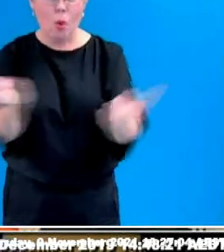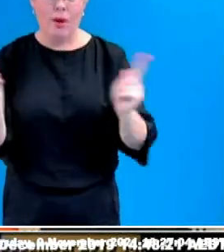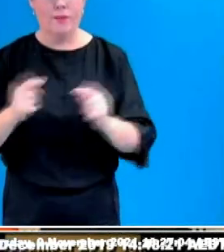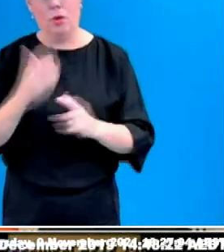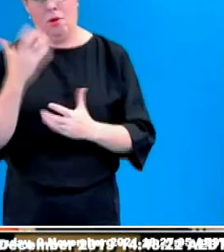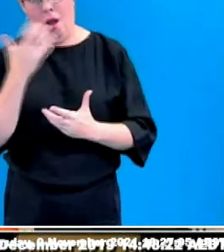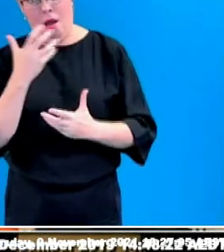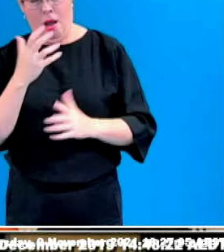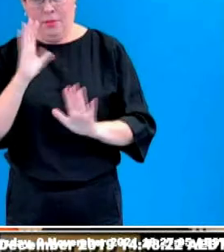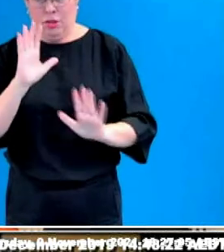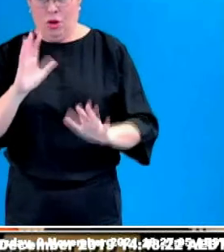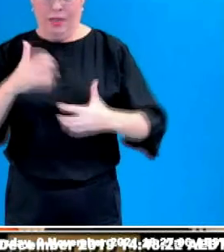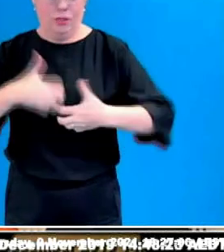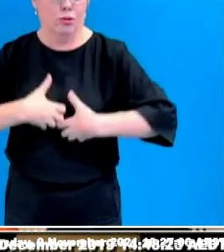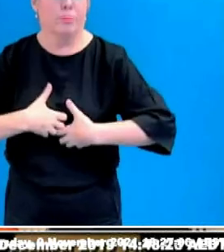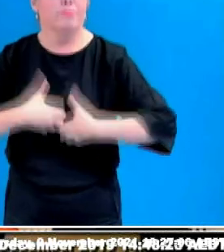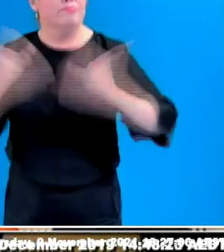I just get so passionate.